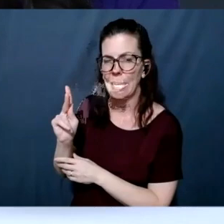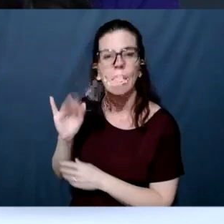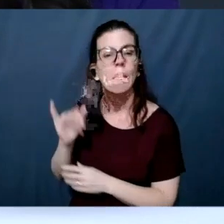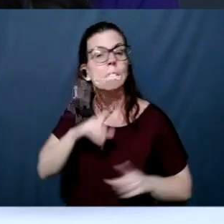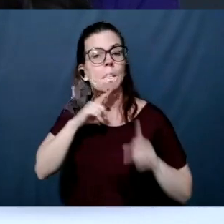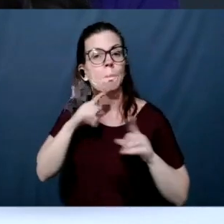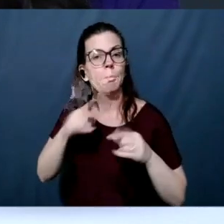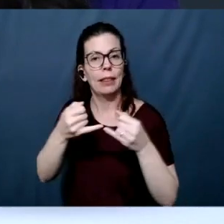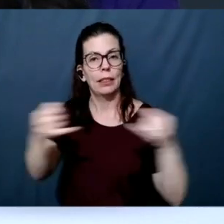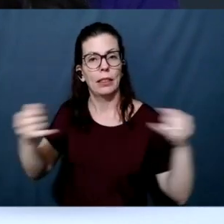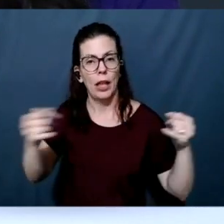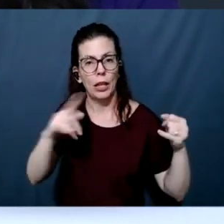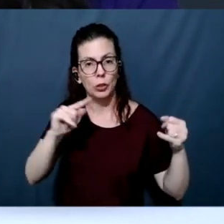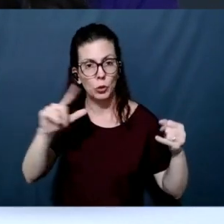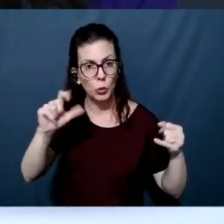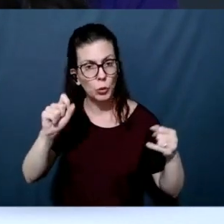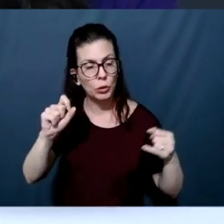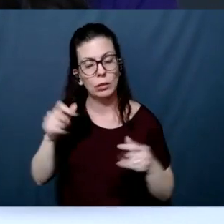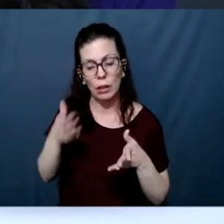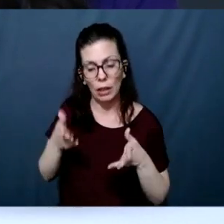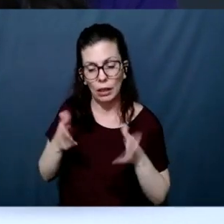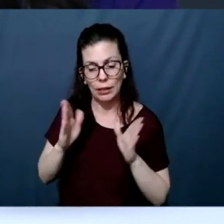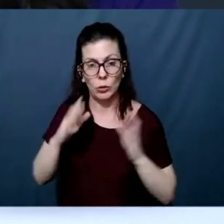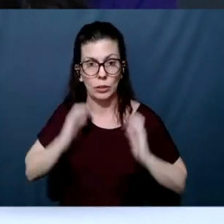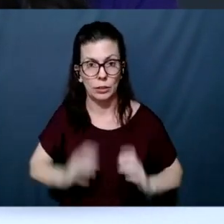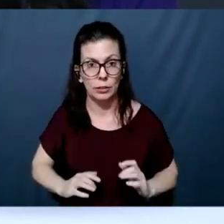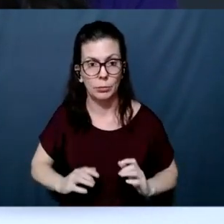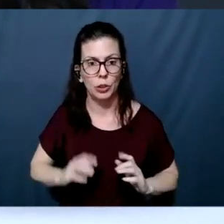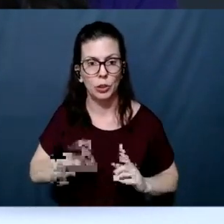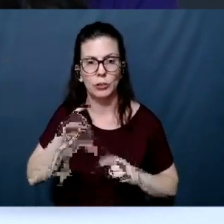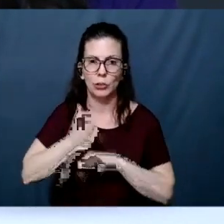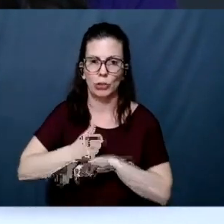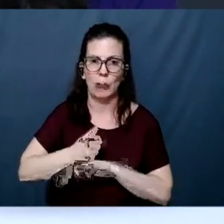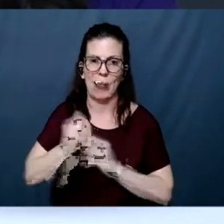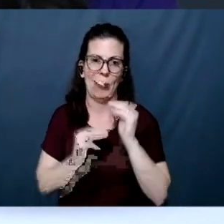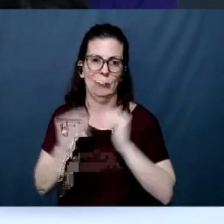to basically create a scaffolding. So very similar if you're creating like a brand new react